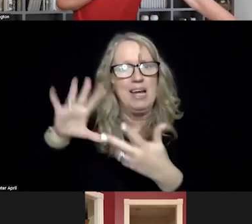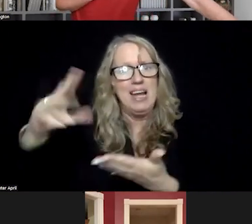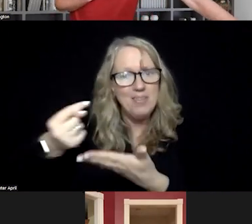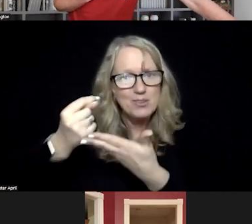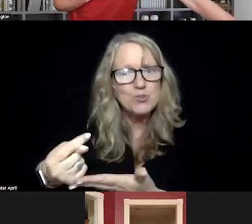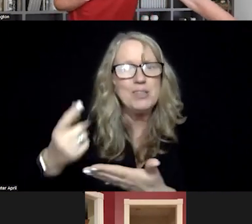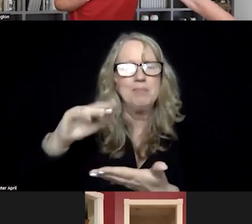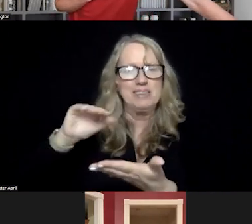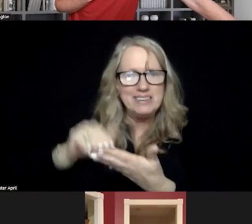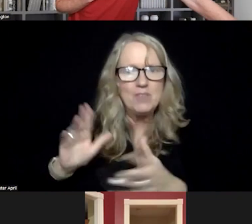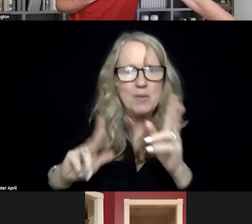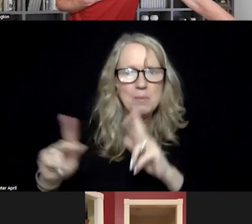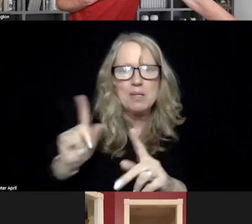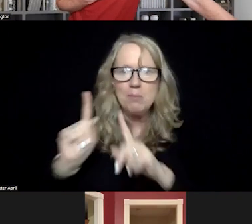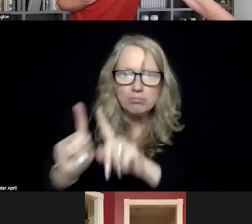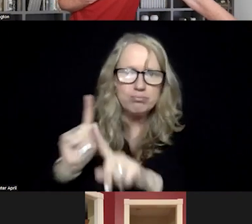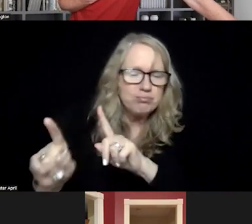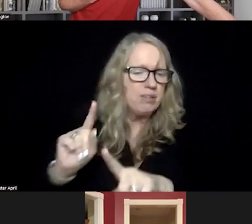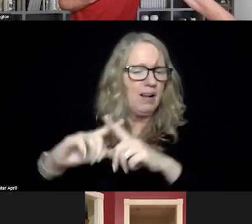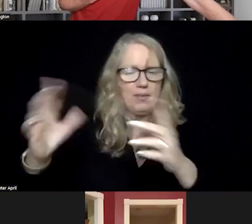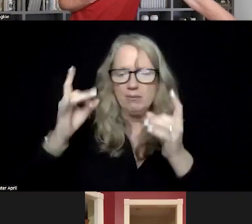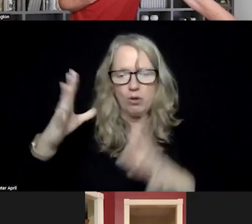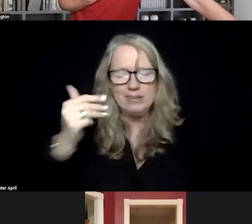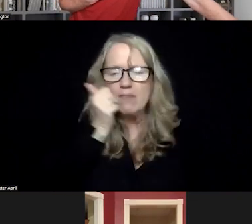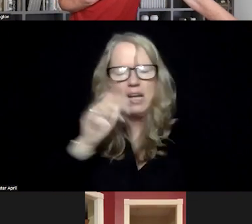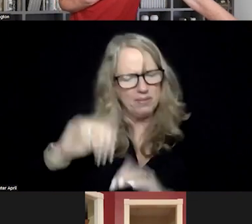THOSE PEOPLE ARE IN CRISIS EVERY DAY AND KNOW HOW TO HANDLE THEMSELVES.